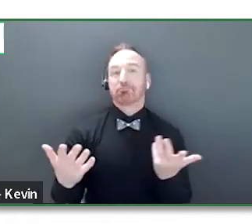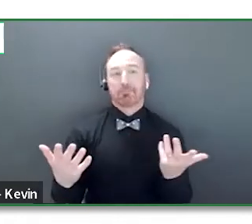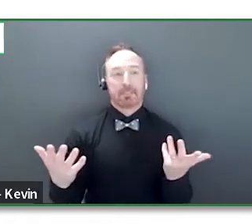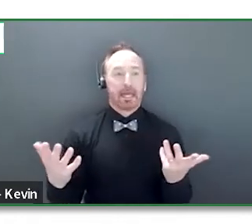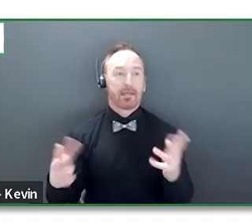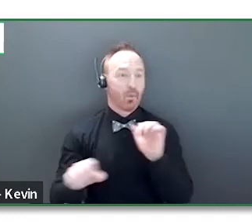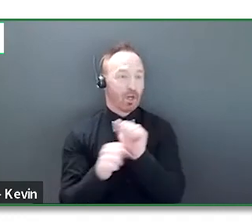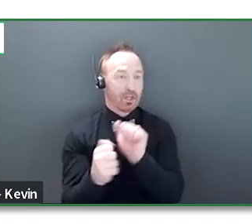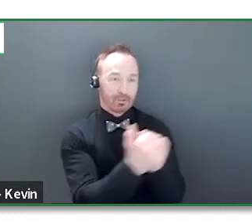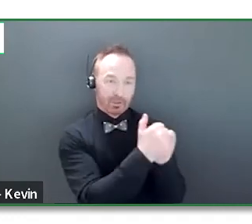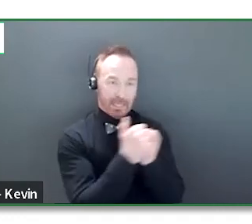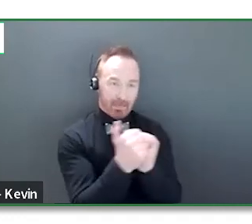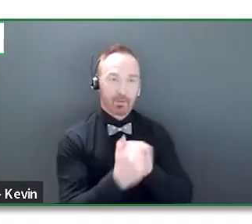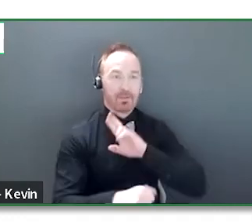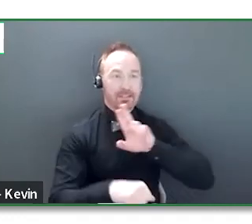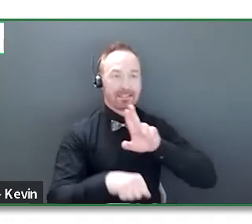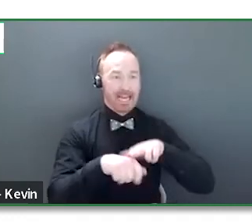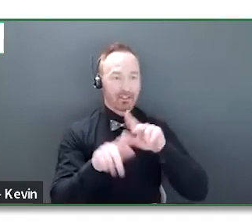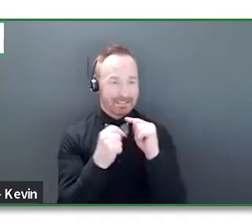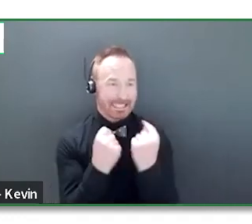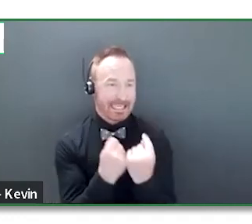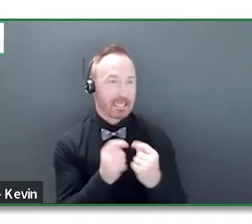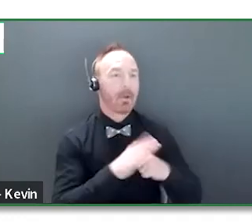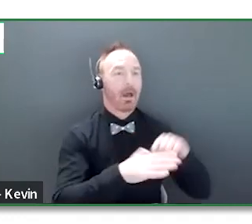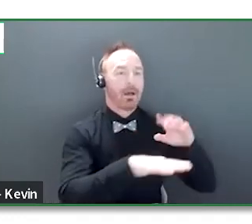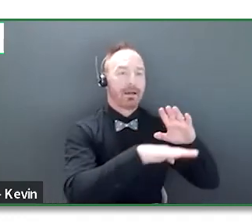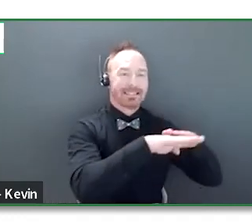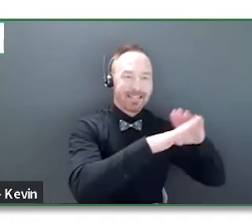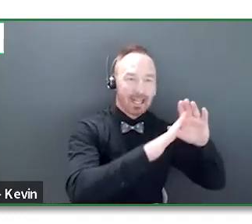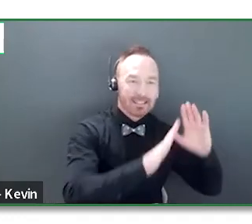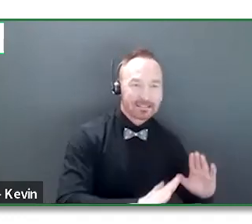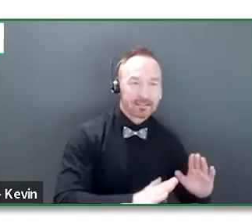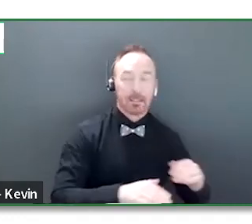to I don't know fix this building. At the same time as well make sure that